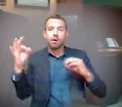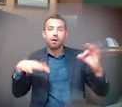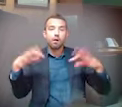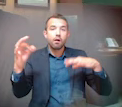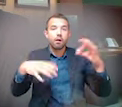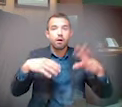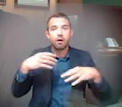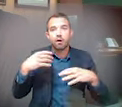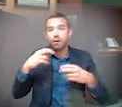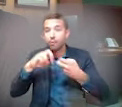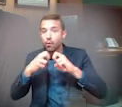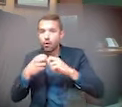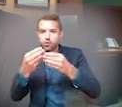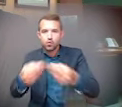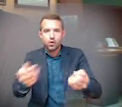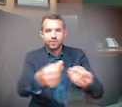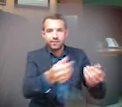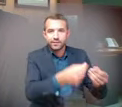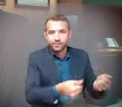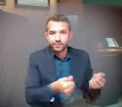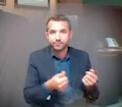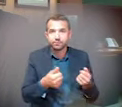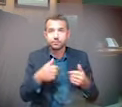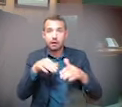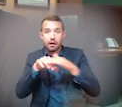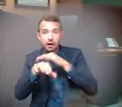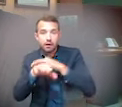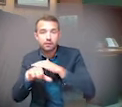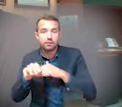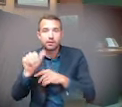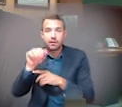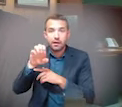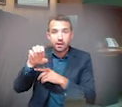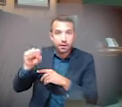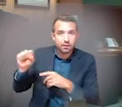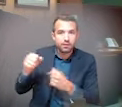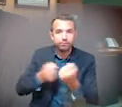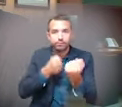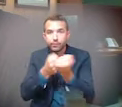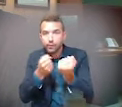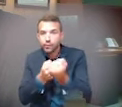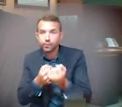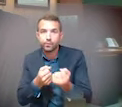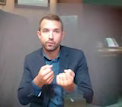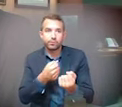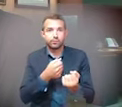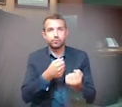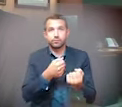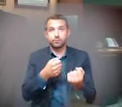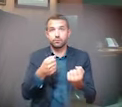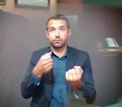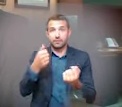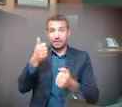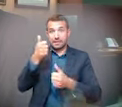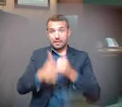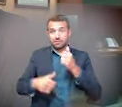the sources of access and support are, and being able to pass that on from one generation